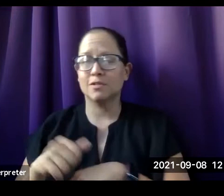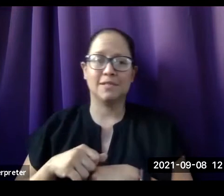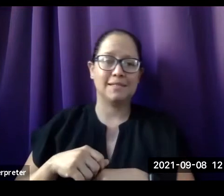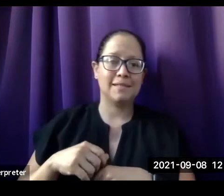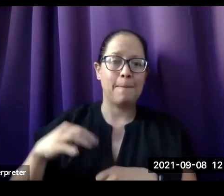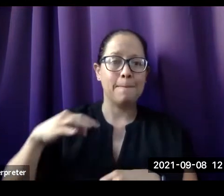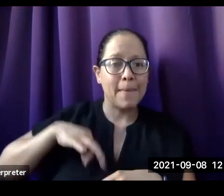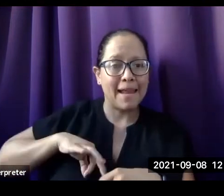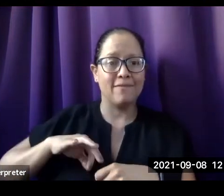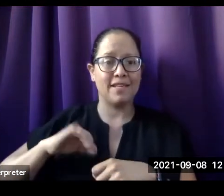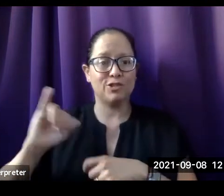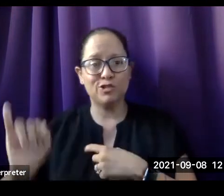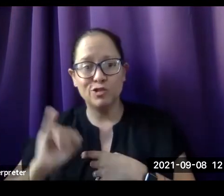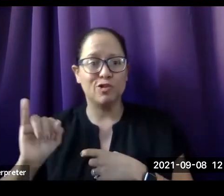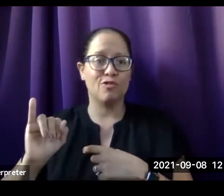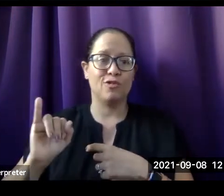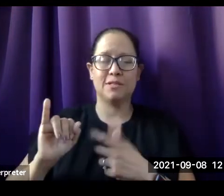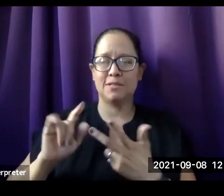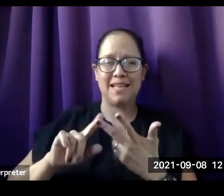informally counseling people.